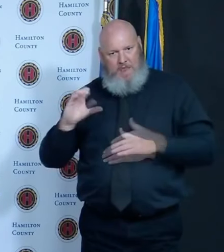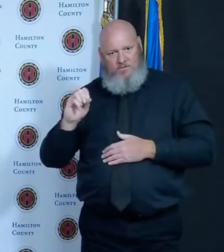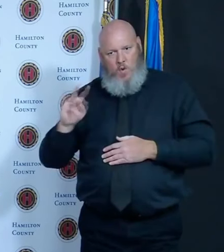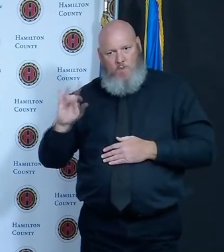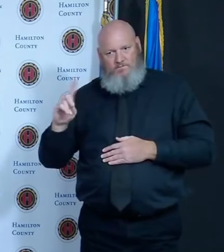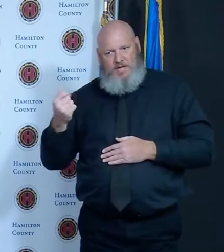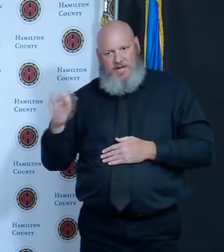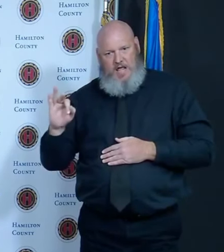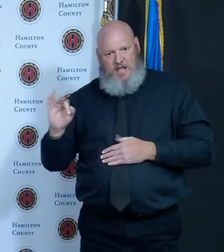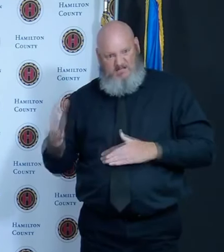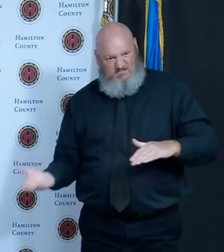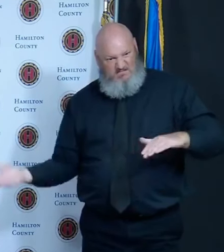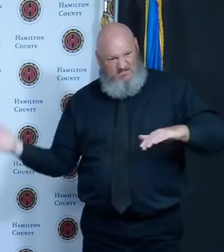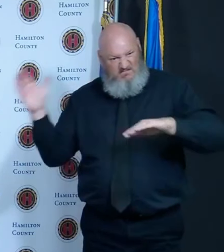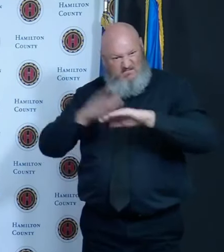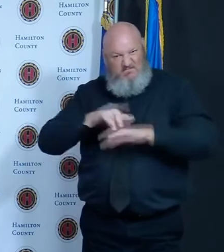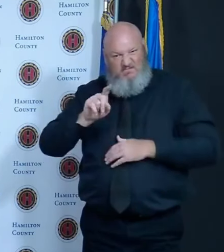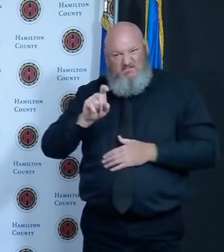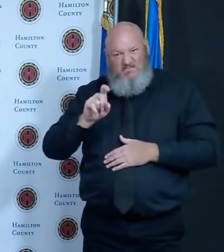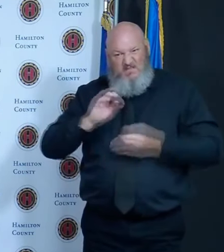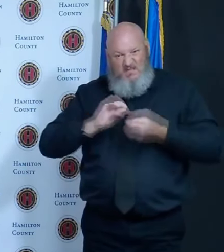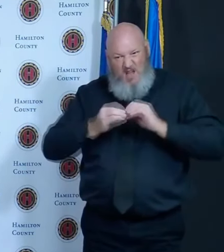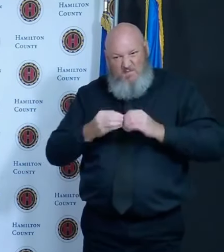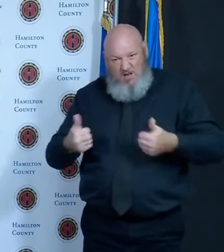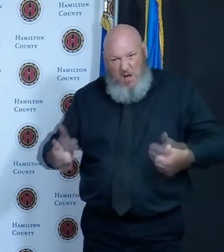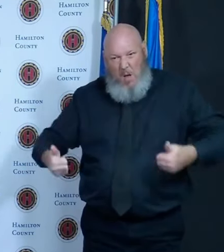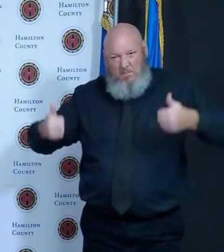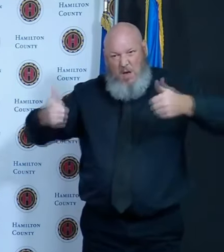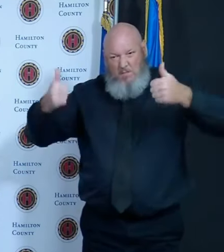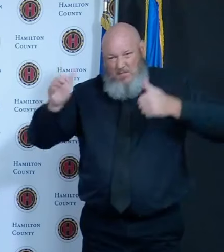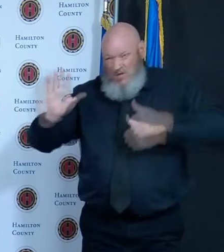numbers are accurate so that's the first question that why not